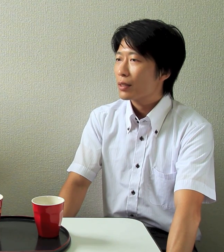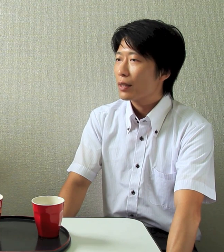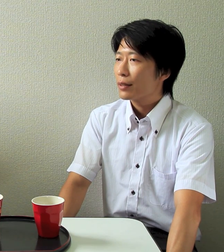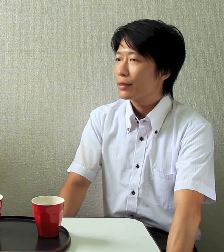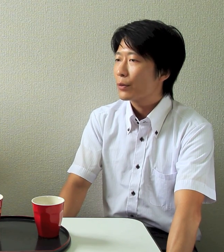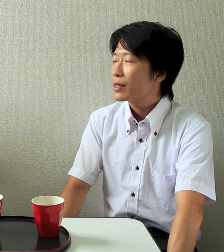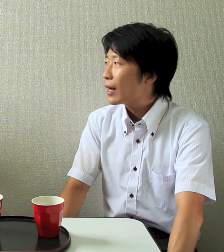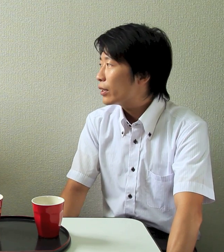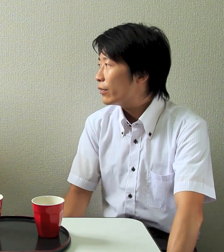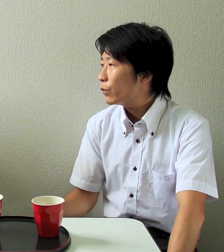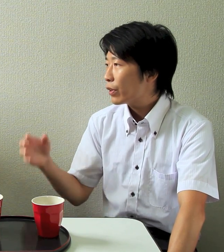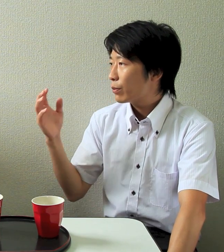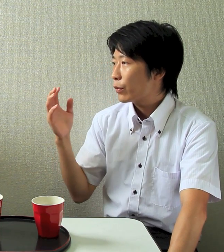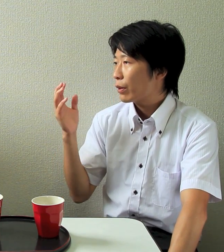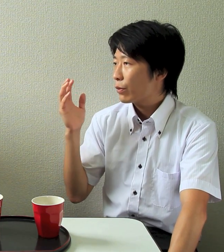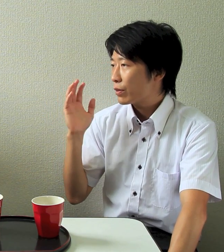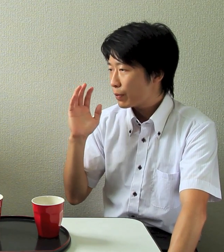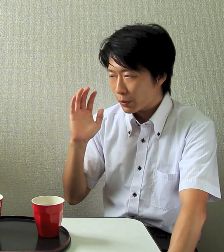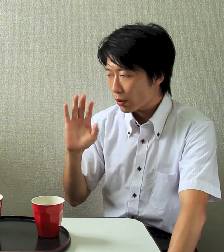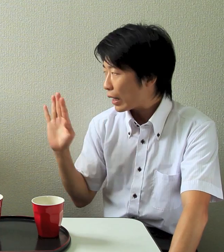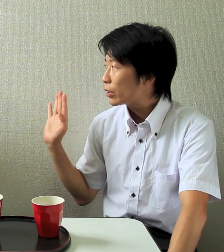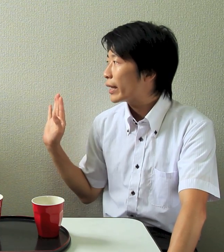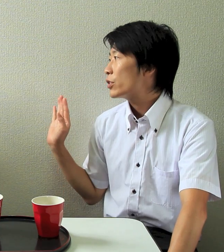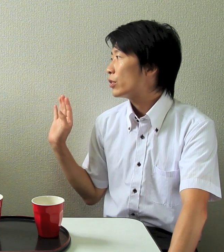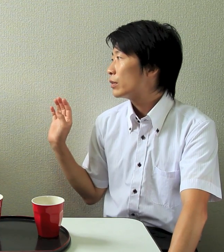with sound, even though people are not looking at you